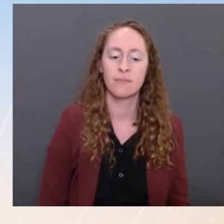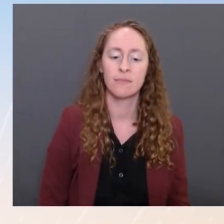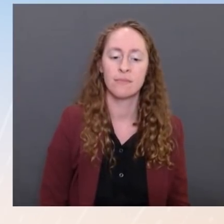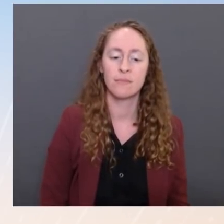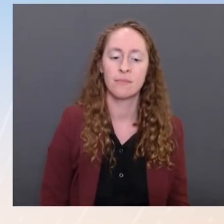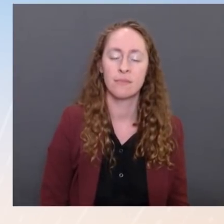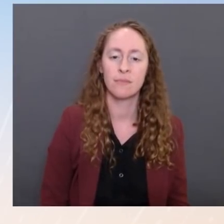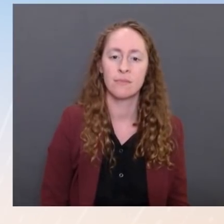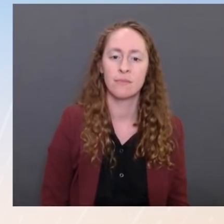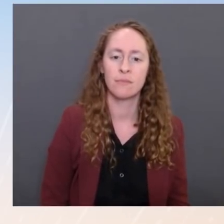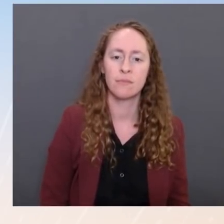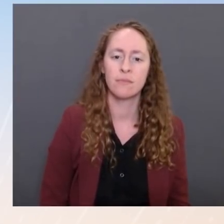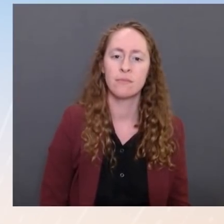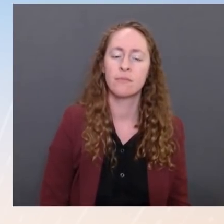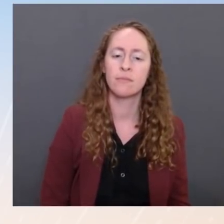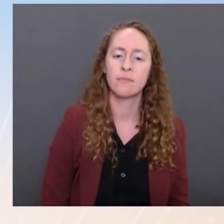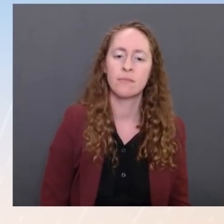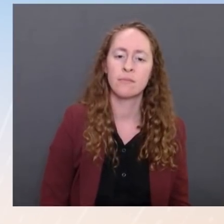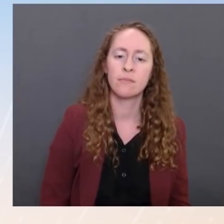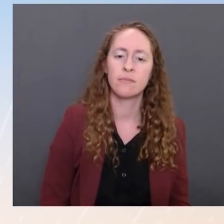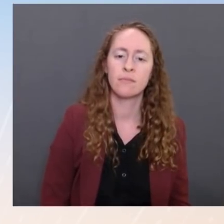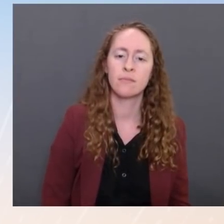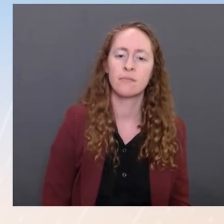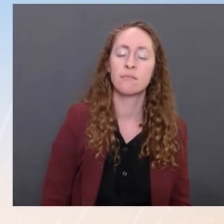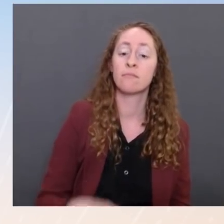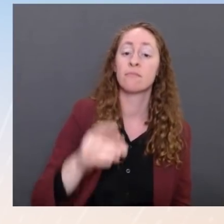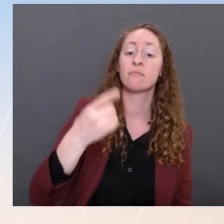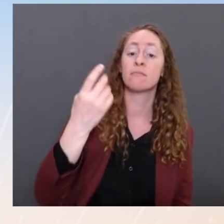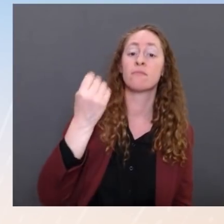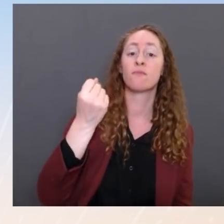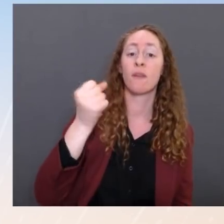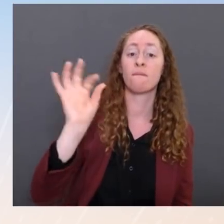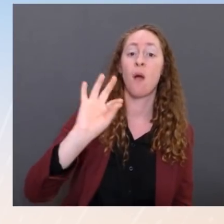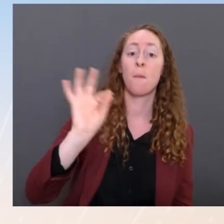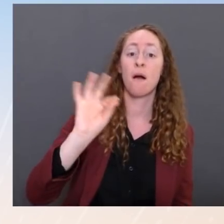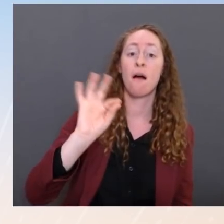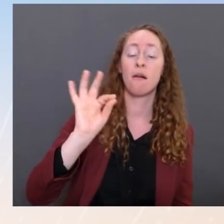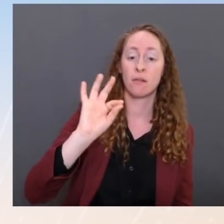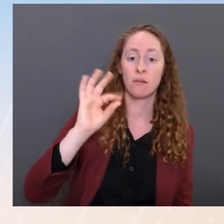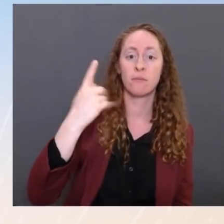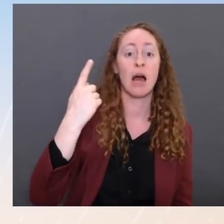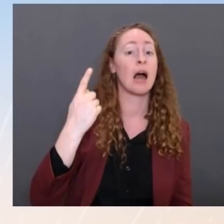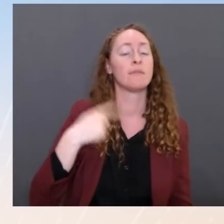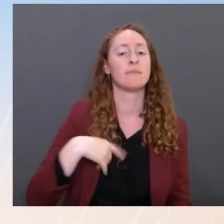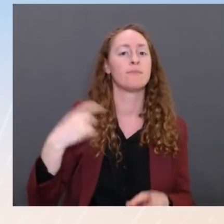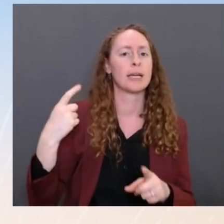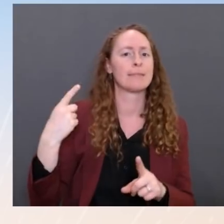seem like things that could have been announced and steps that could have been taken earlier.